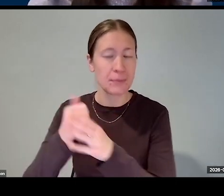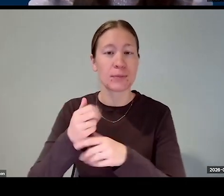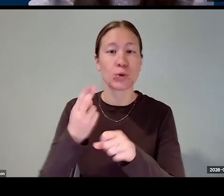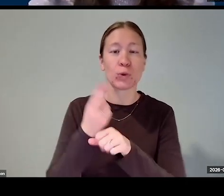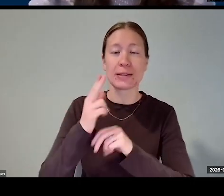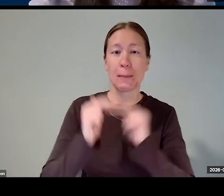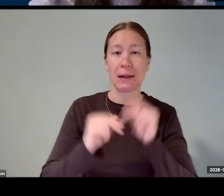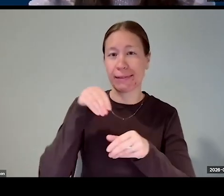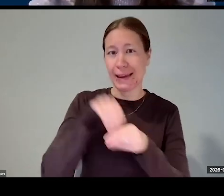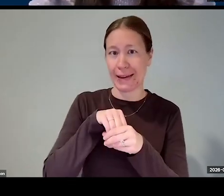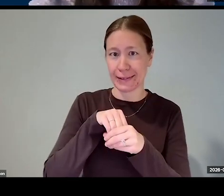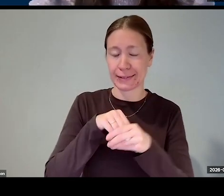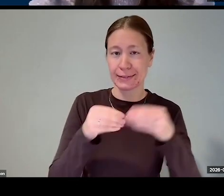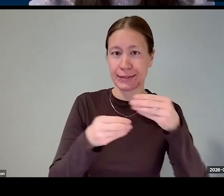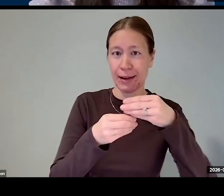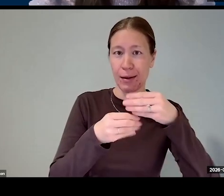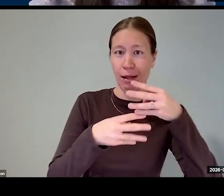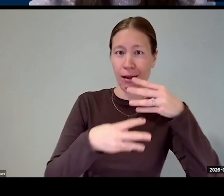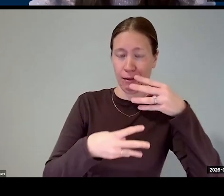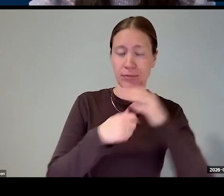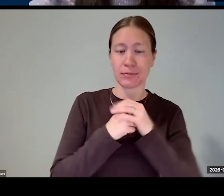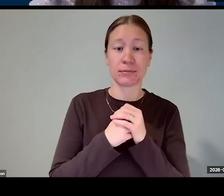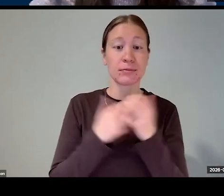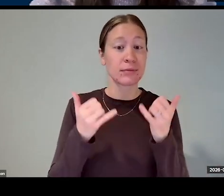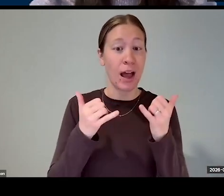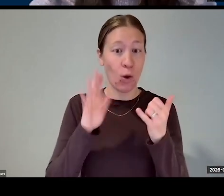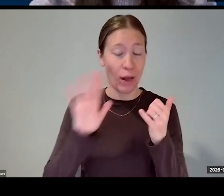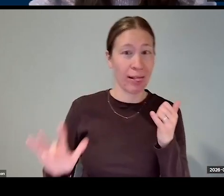So I am gonna select my list items, the sub-bullets here,